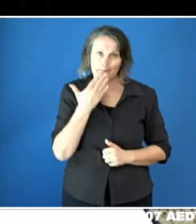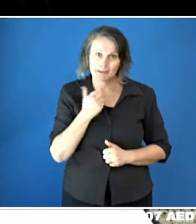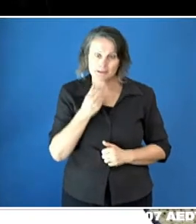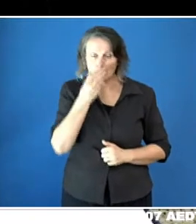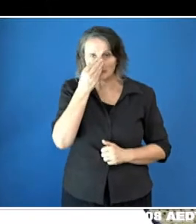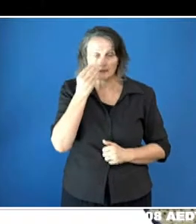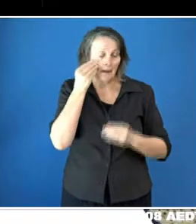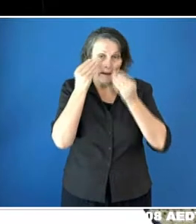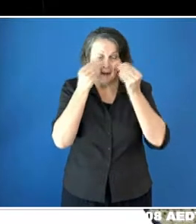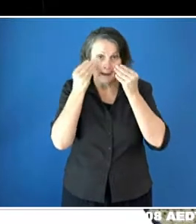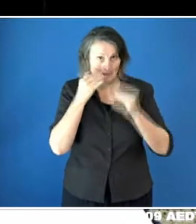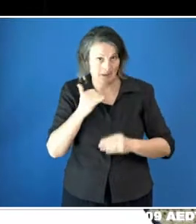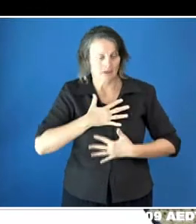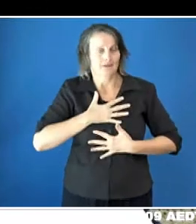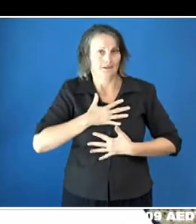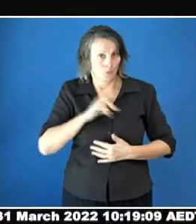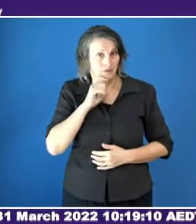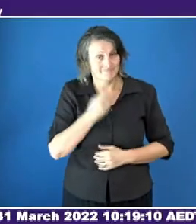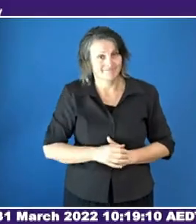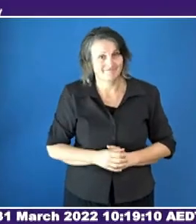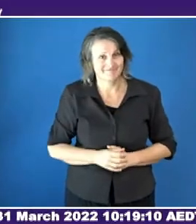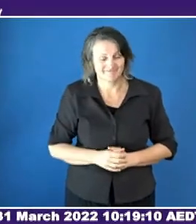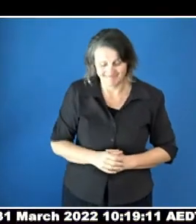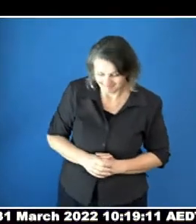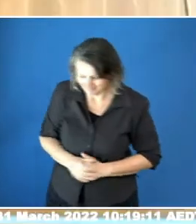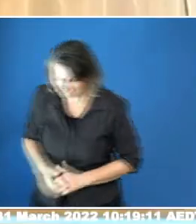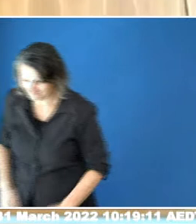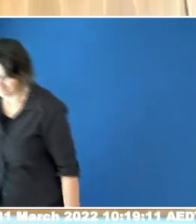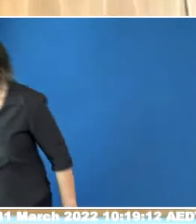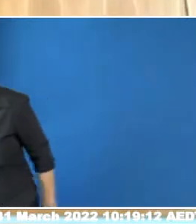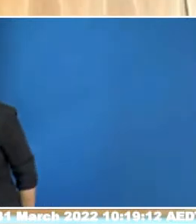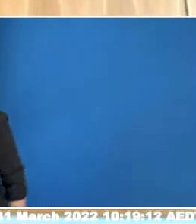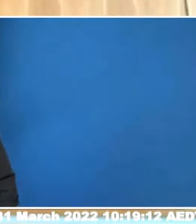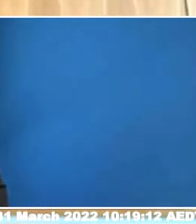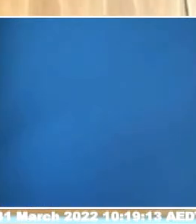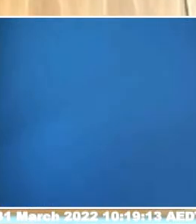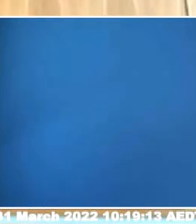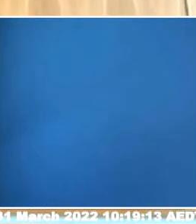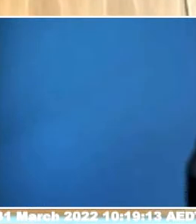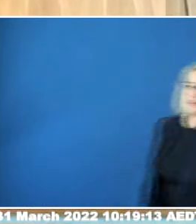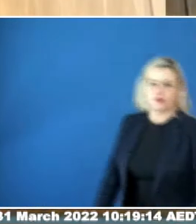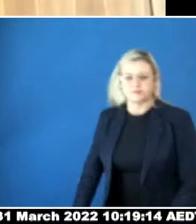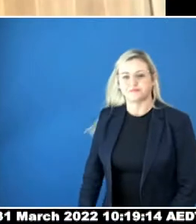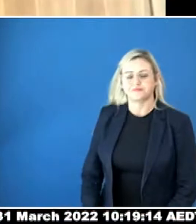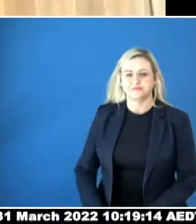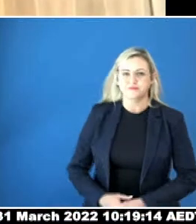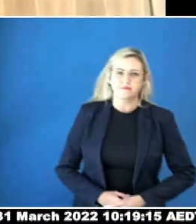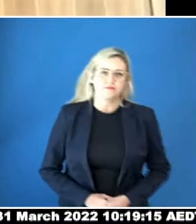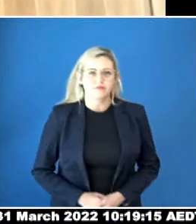Can I ask you some questions about your mum.